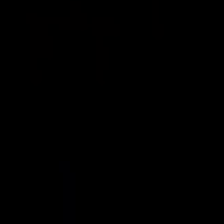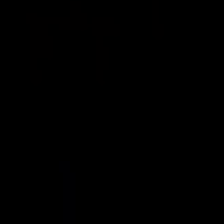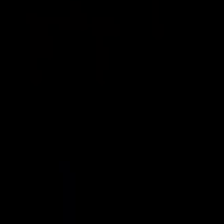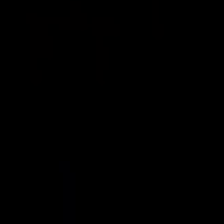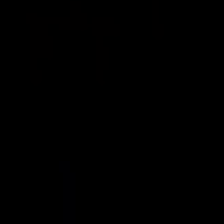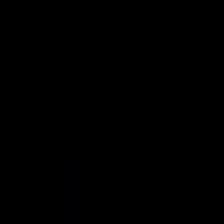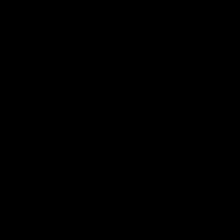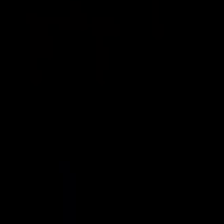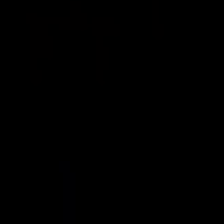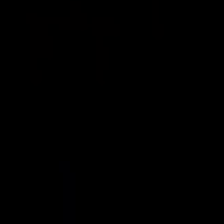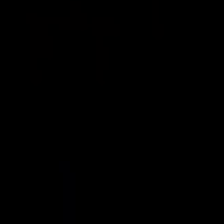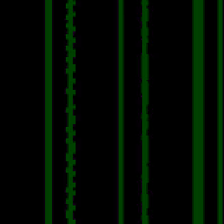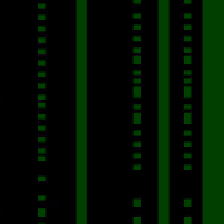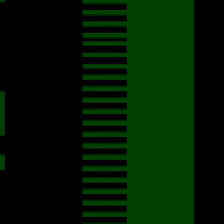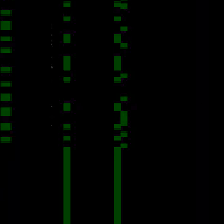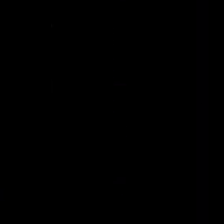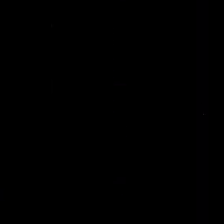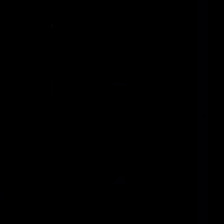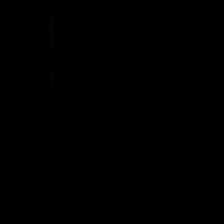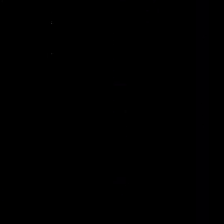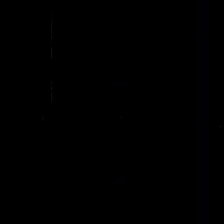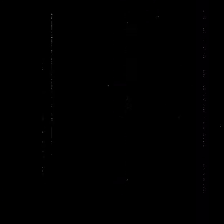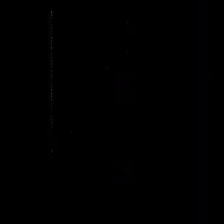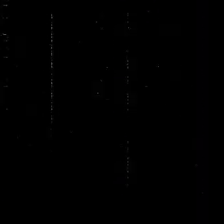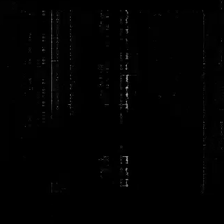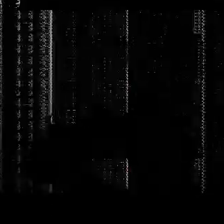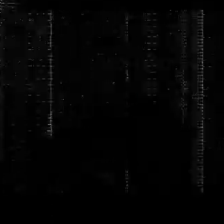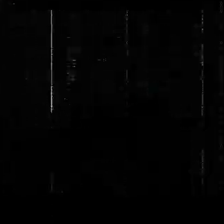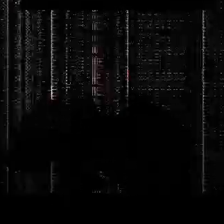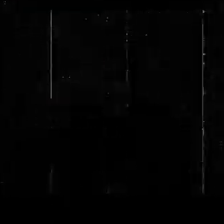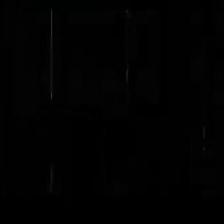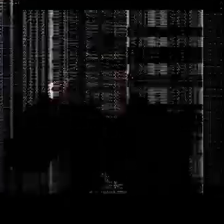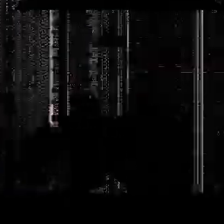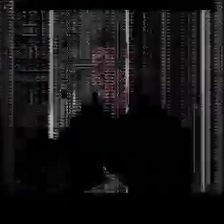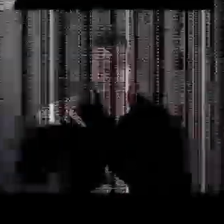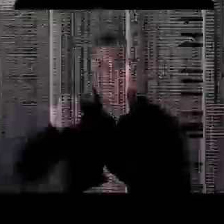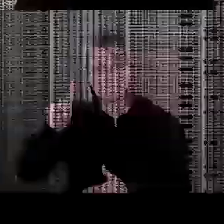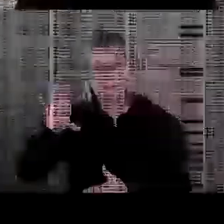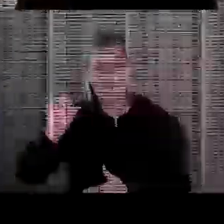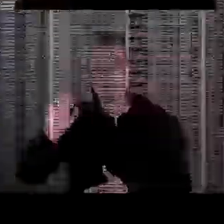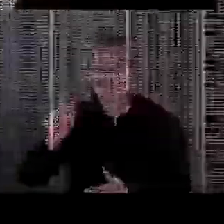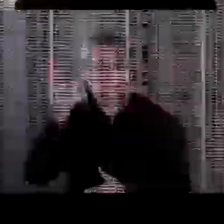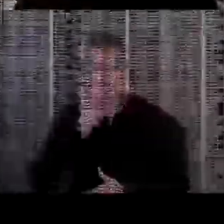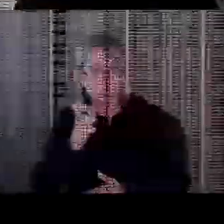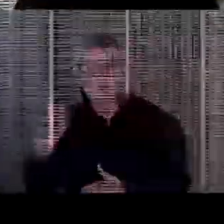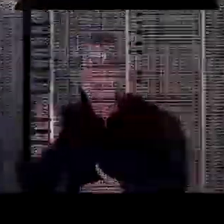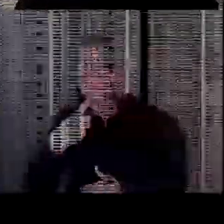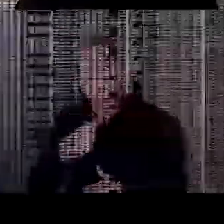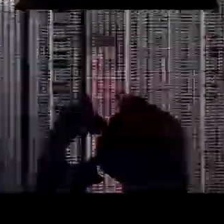because sometimes all that is needed is awareness. One of my podcast listeners said I can't unhear